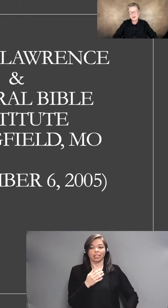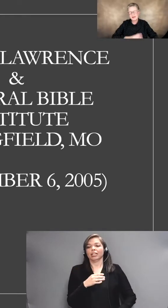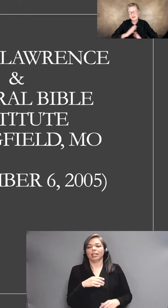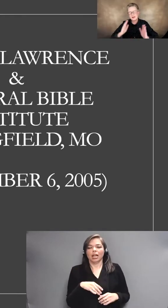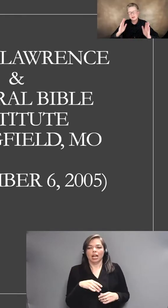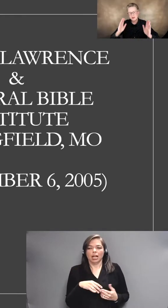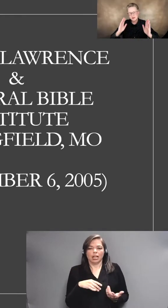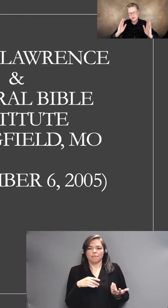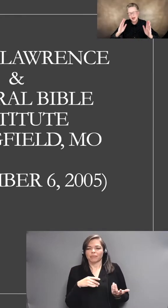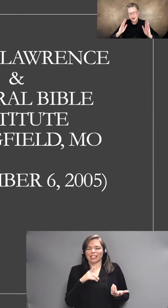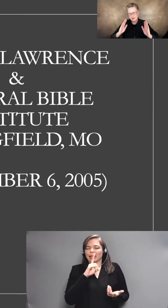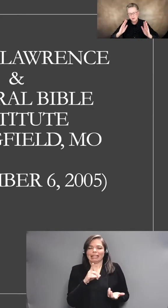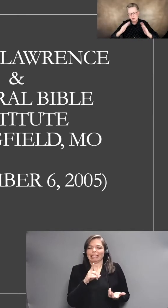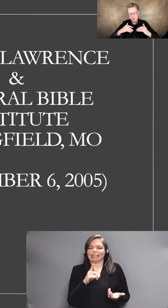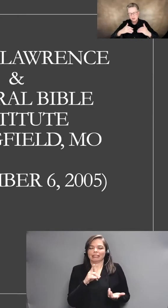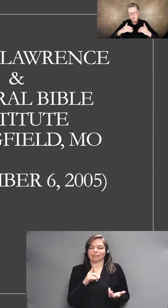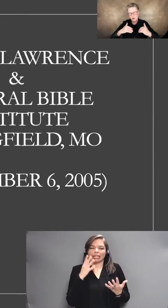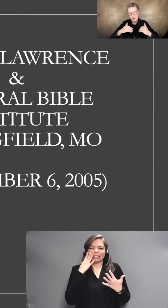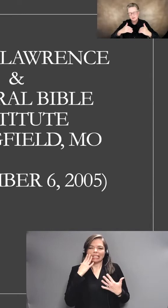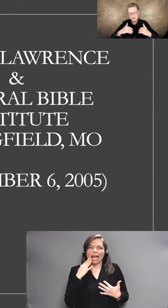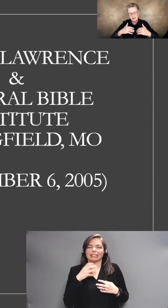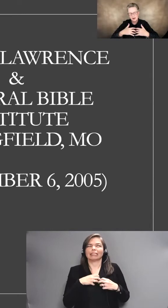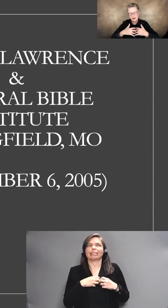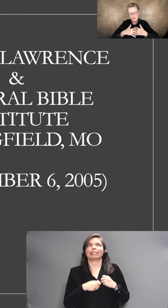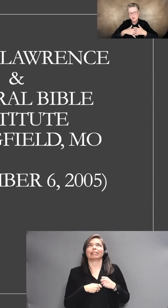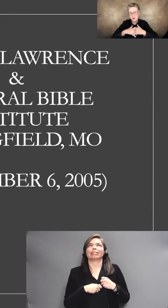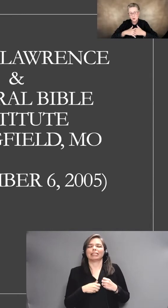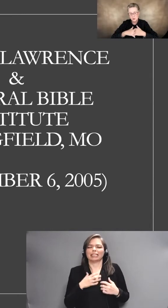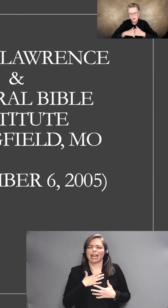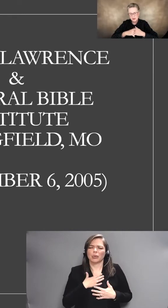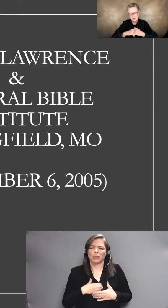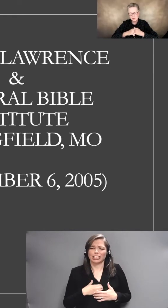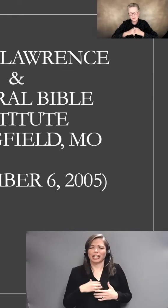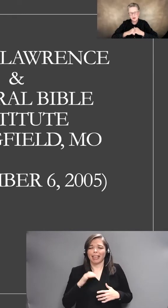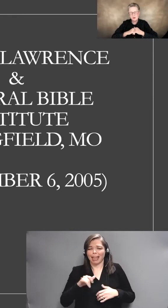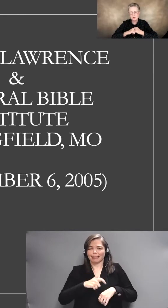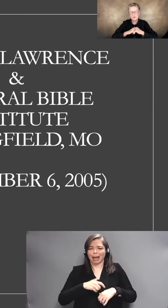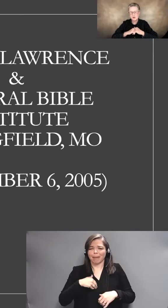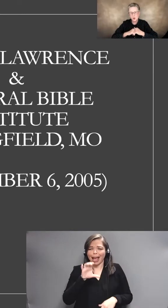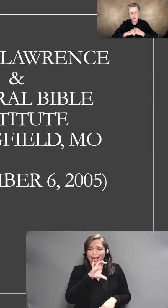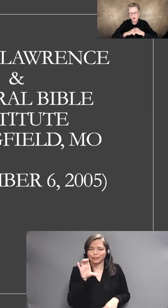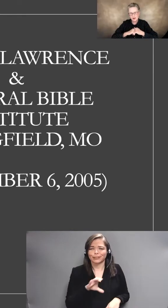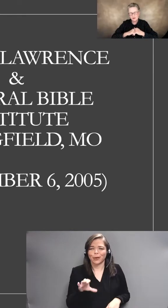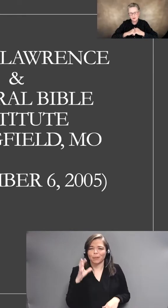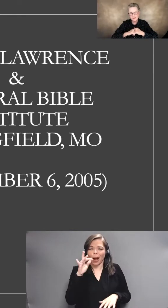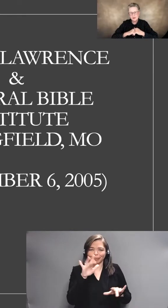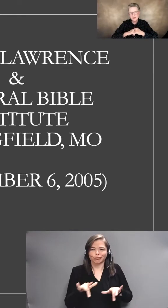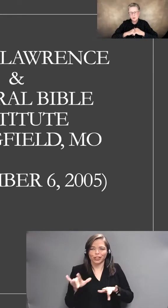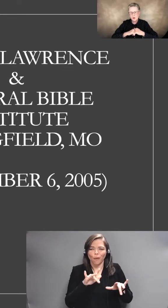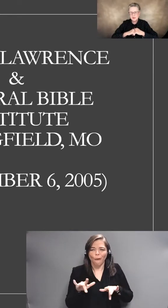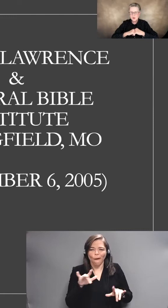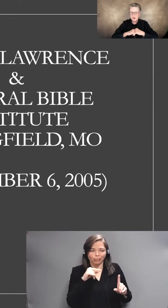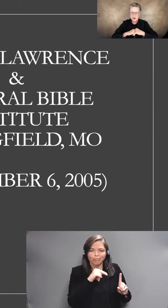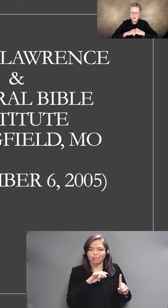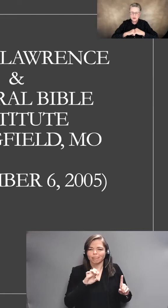it's just sad . . . I wish so badly that I had Zoom so that I could record Edgar, when I spoke to Edgar